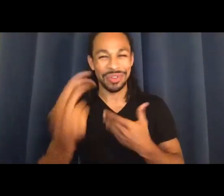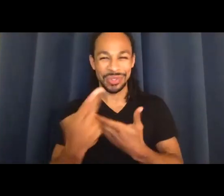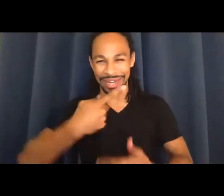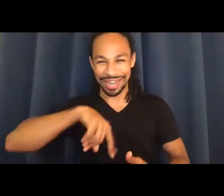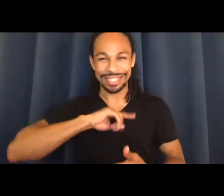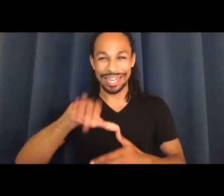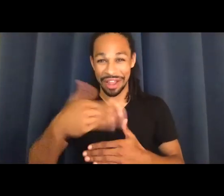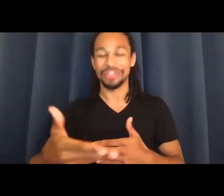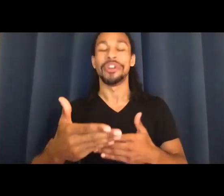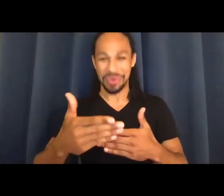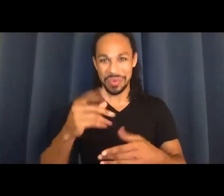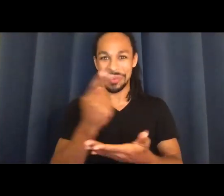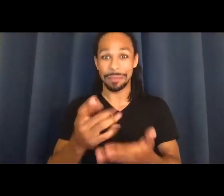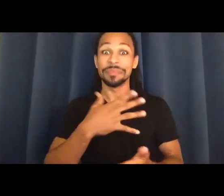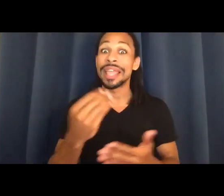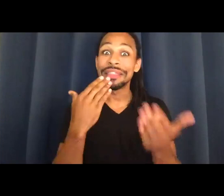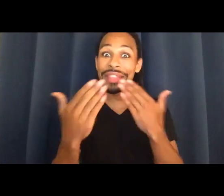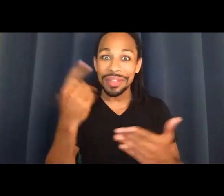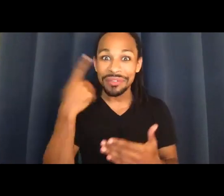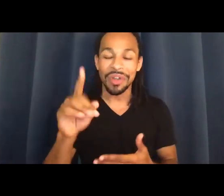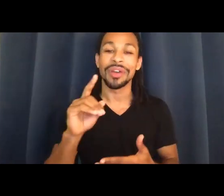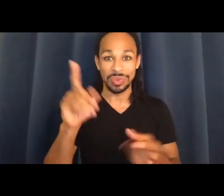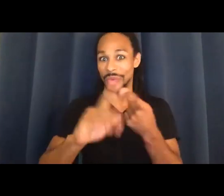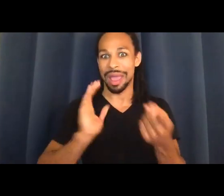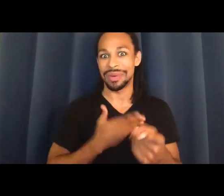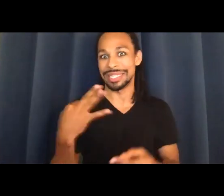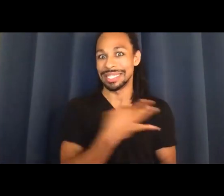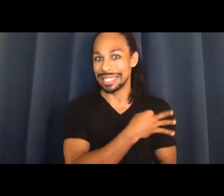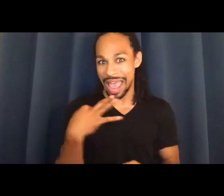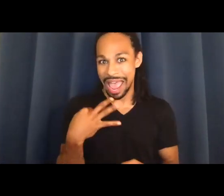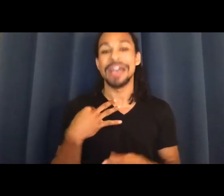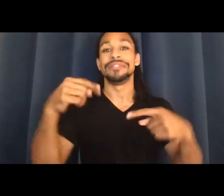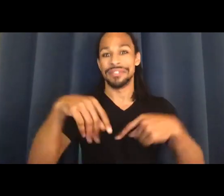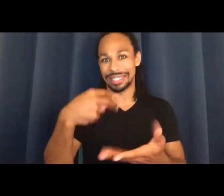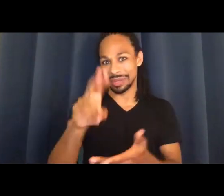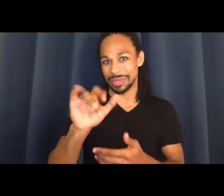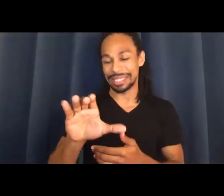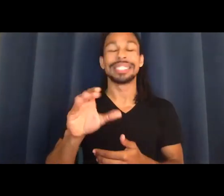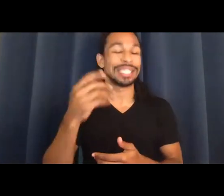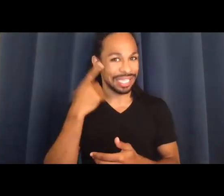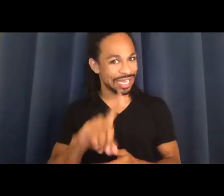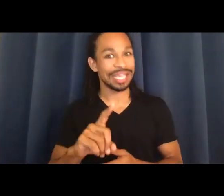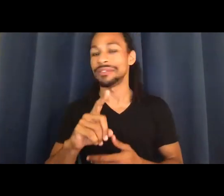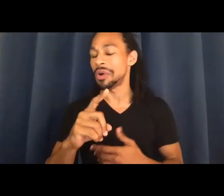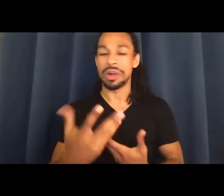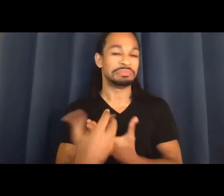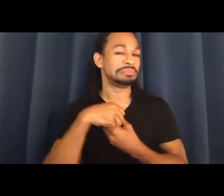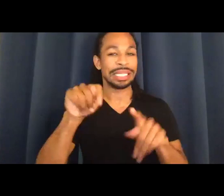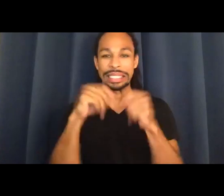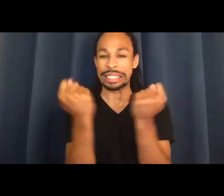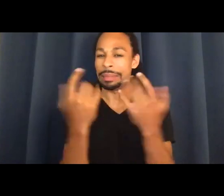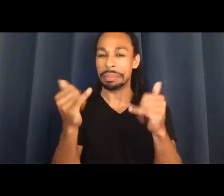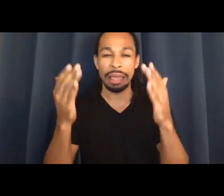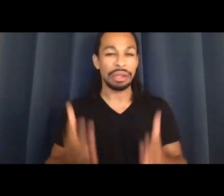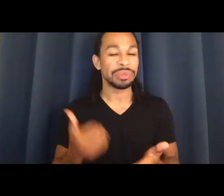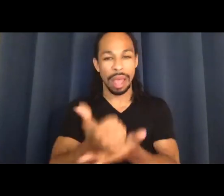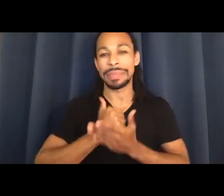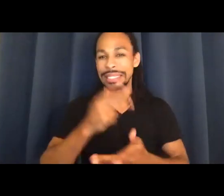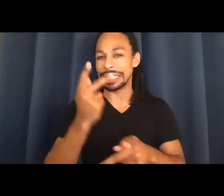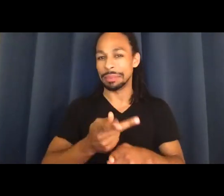And of course, thank you to our staff here at Dance/NYC for really being team players to help us keep this series going